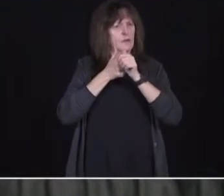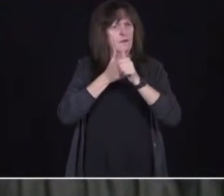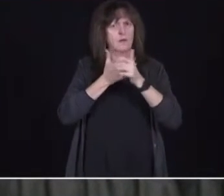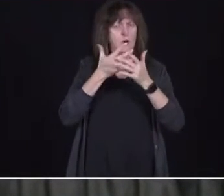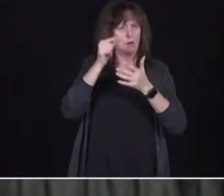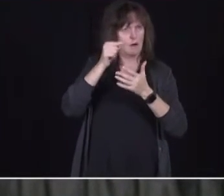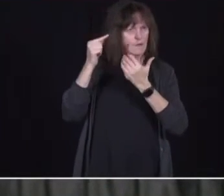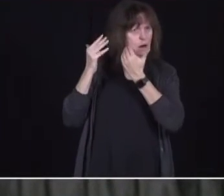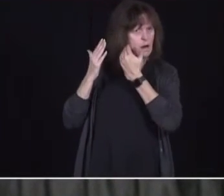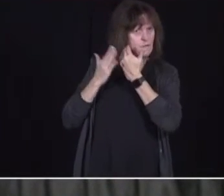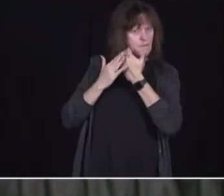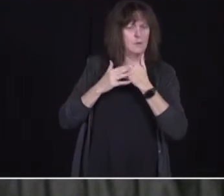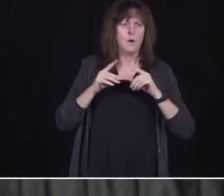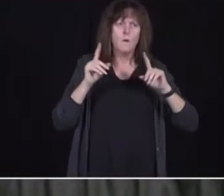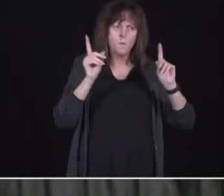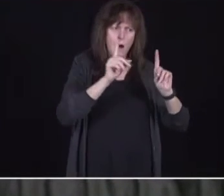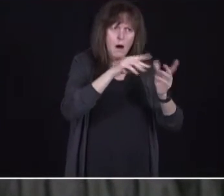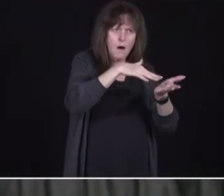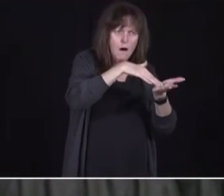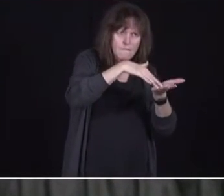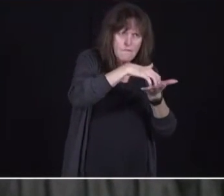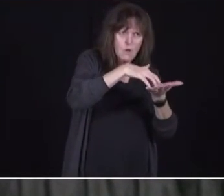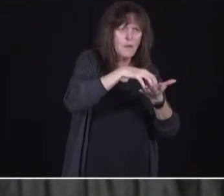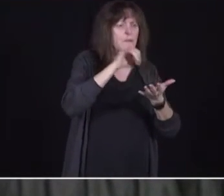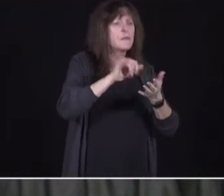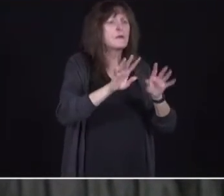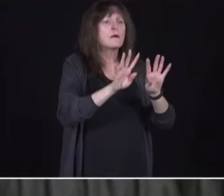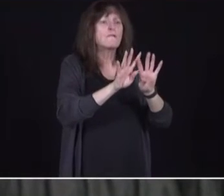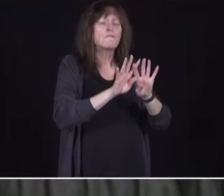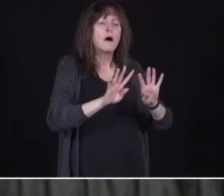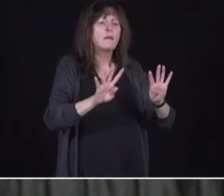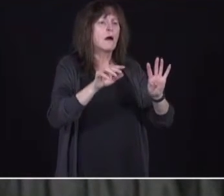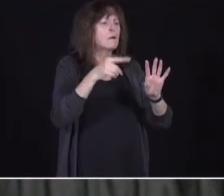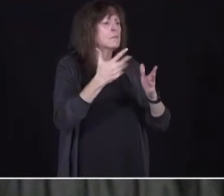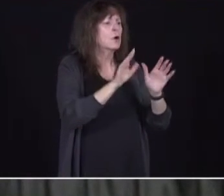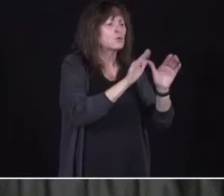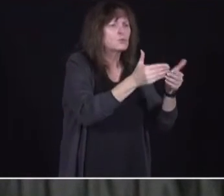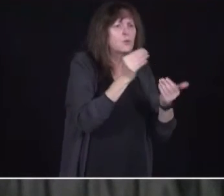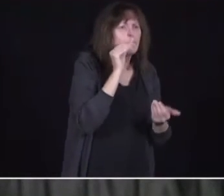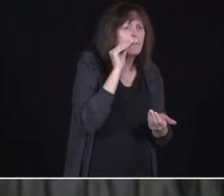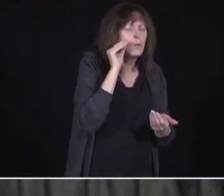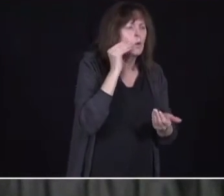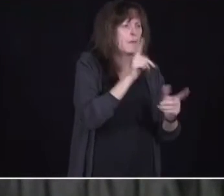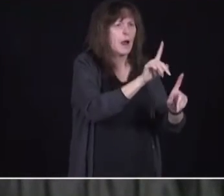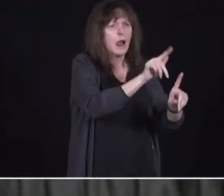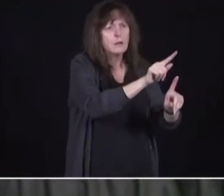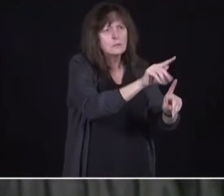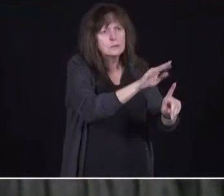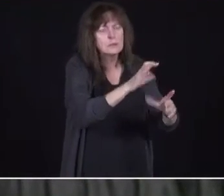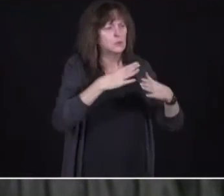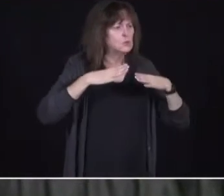We have established very clearly the priorities as directed to us by the government of Ontario. Those in most vulnerable circumstances and